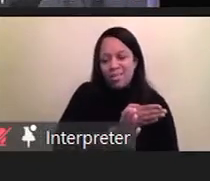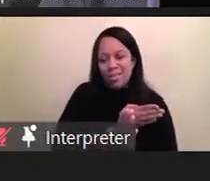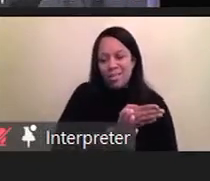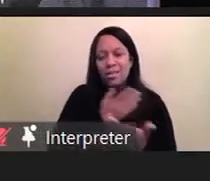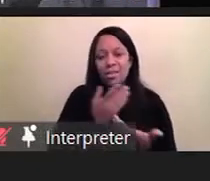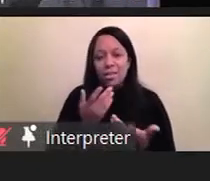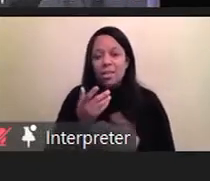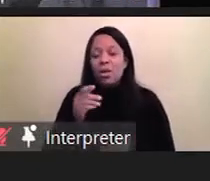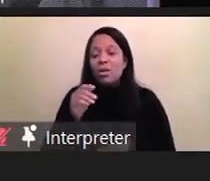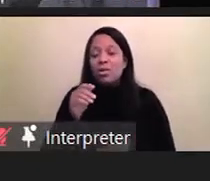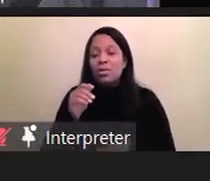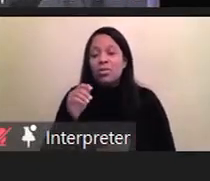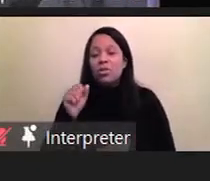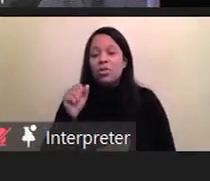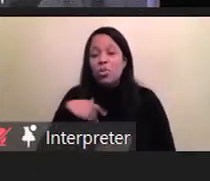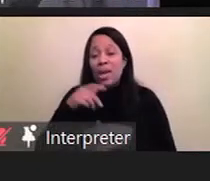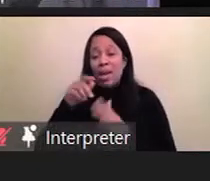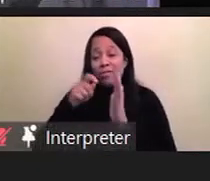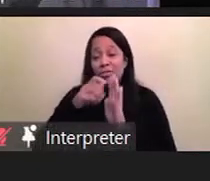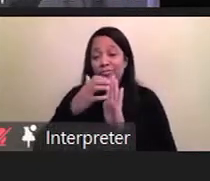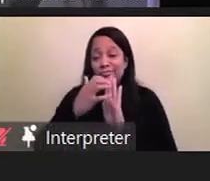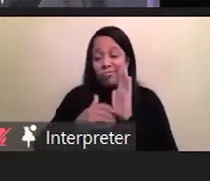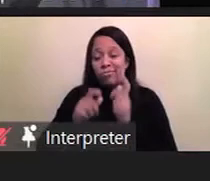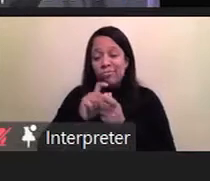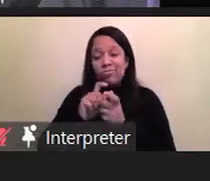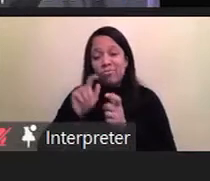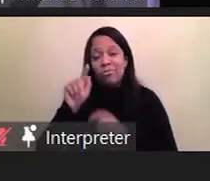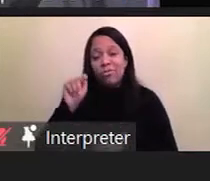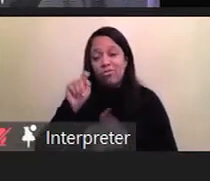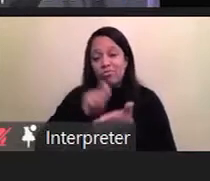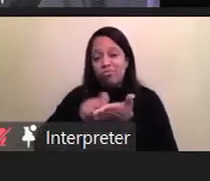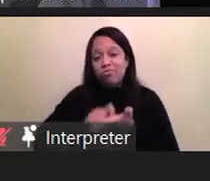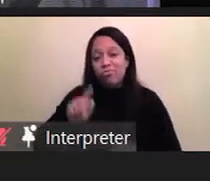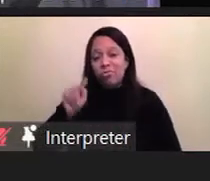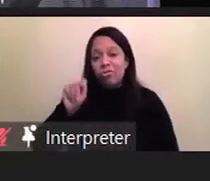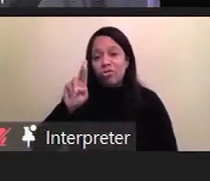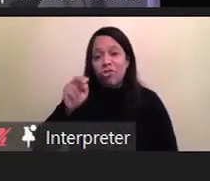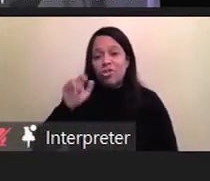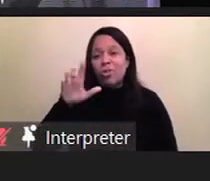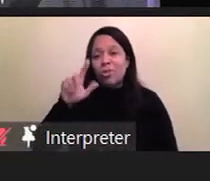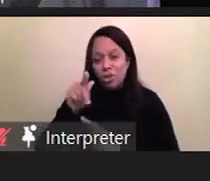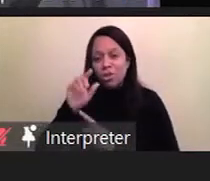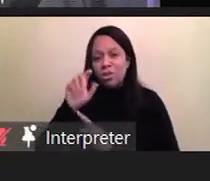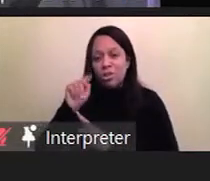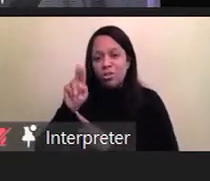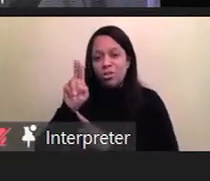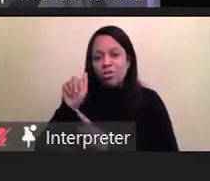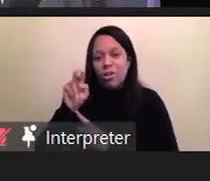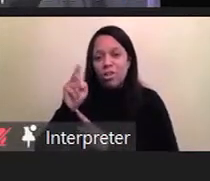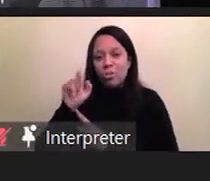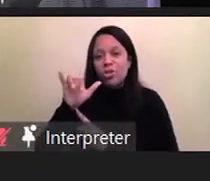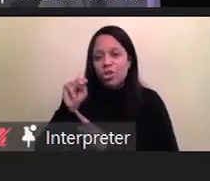captioning. So transcription is, very basically, the creation of 100% accurate transcript